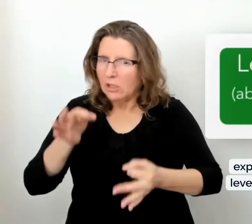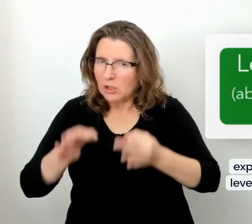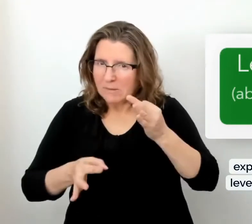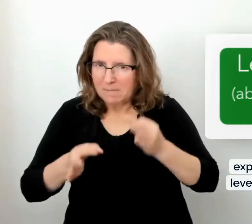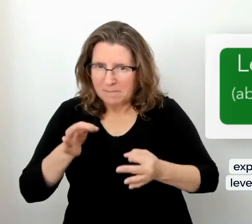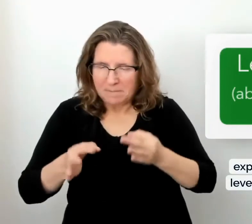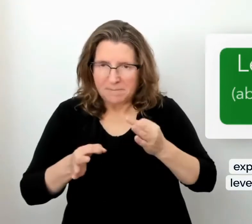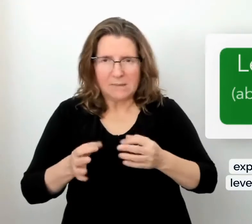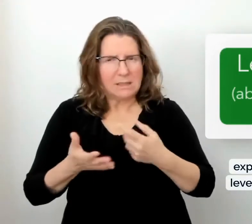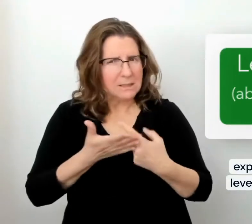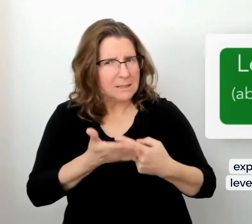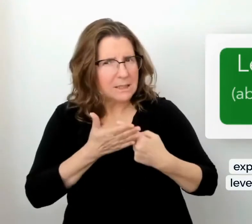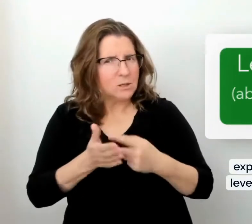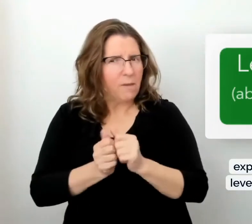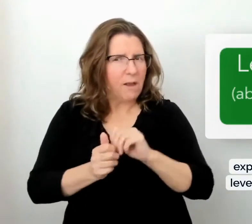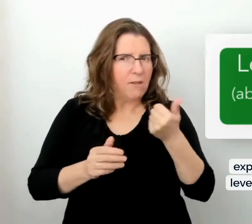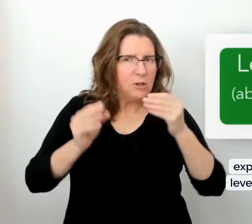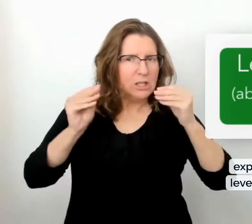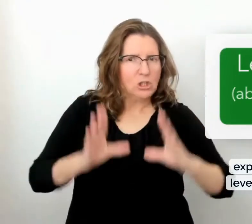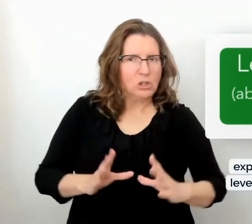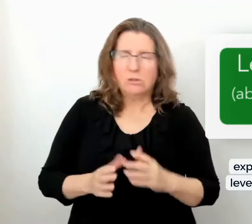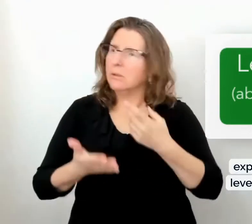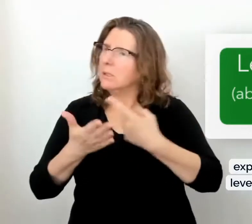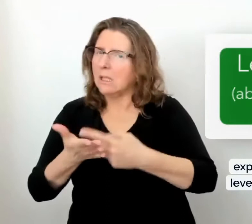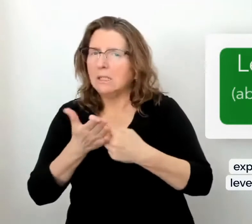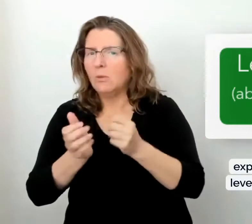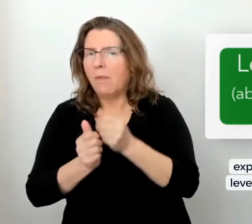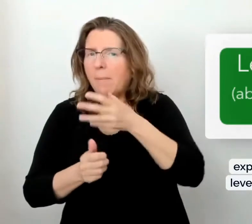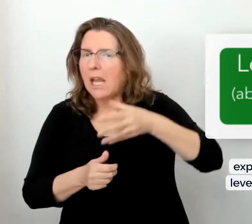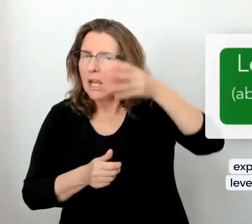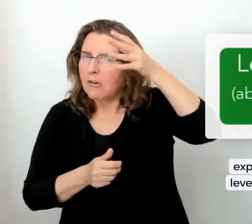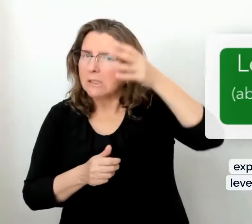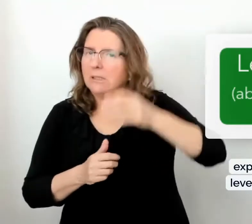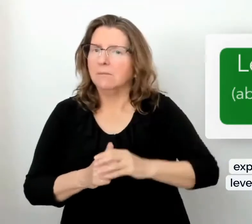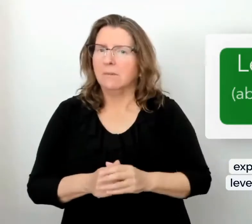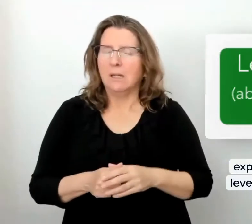That's where your insights come in. Consult with other teachers, and consult with parents.